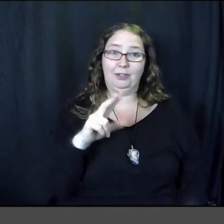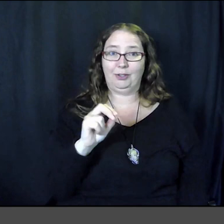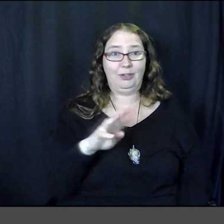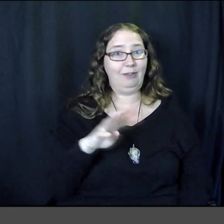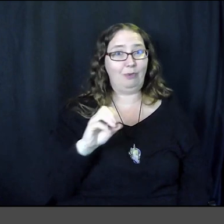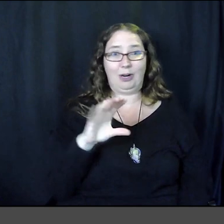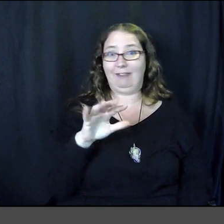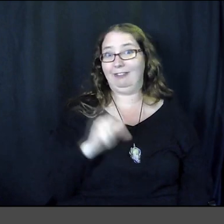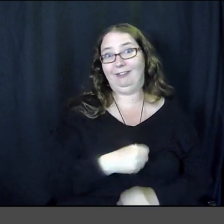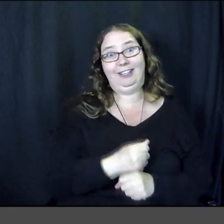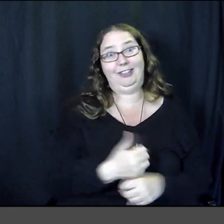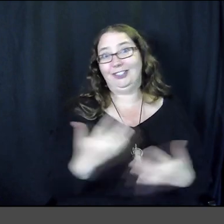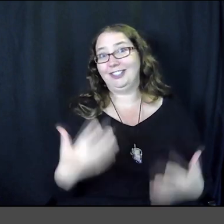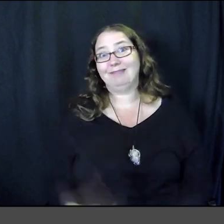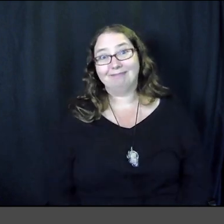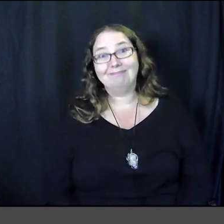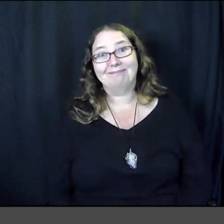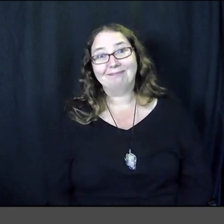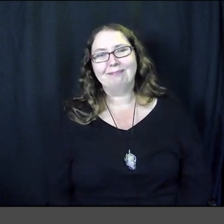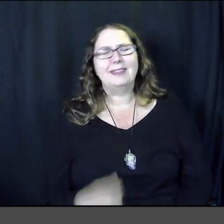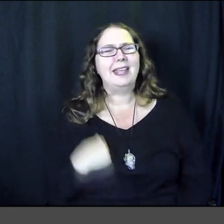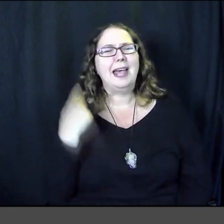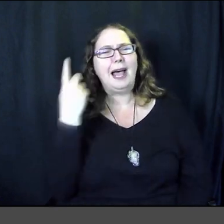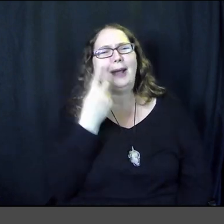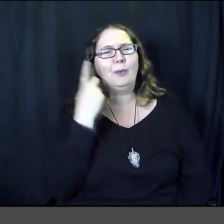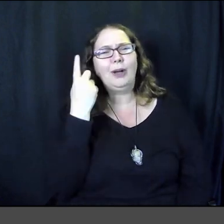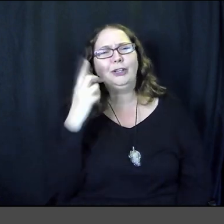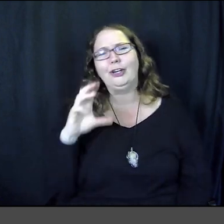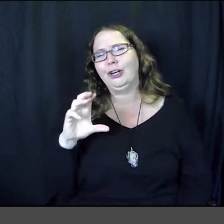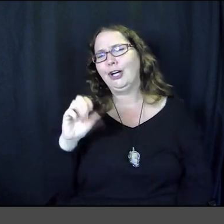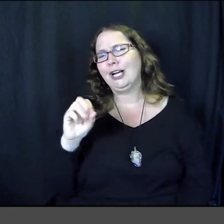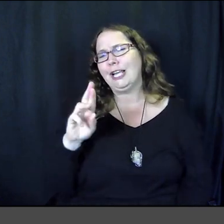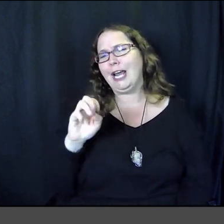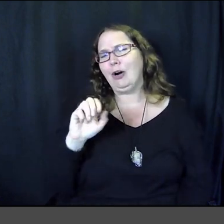I WONDER, CAROL, IF WE COULD TALK ABOUT THE ACADEMIC HUMANITIES.